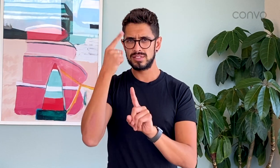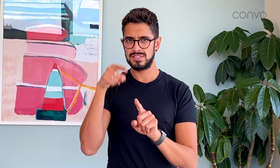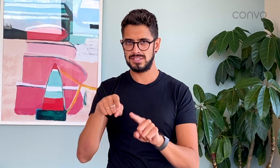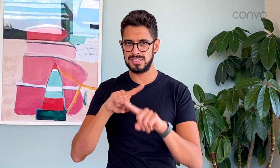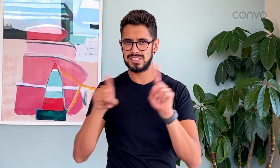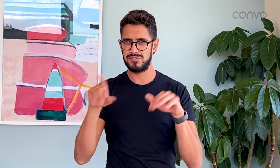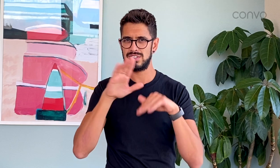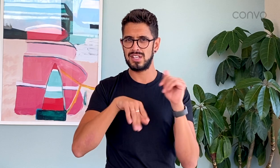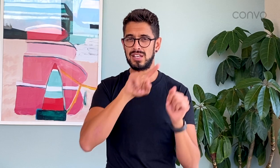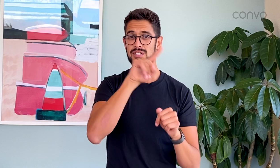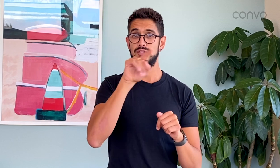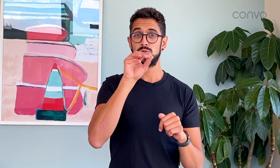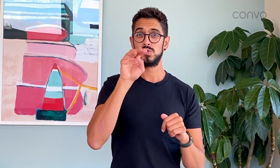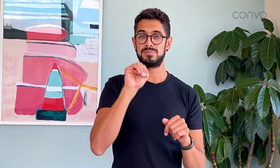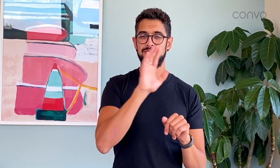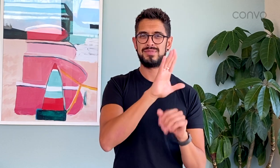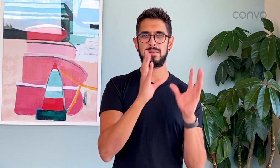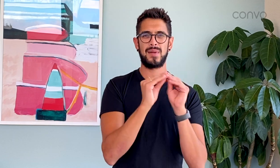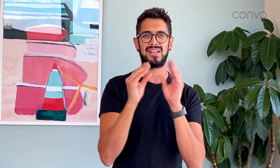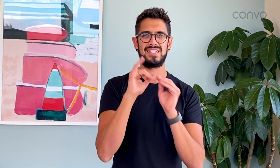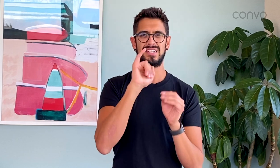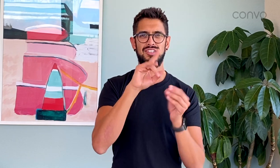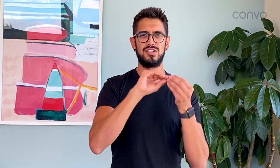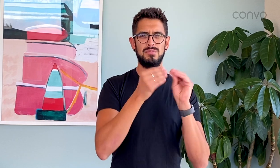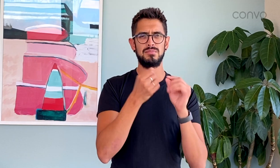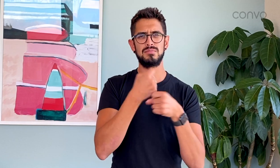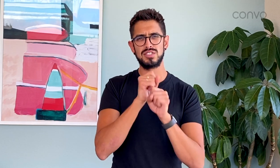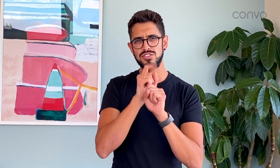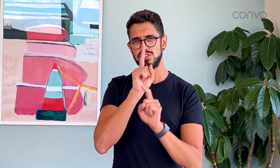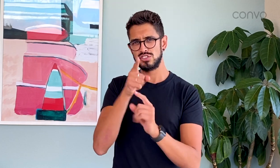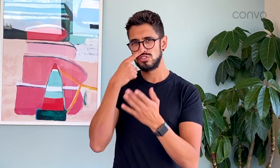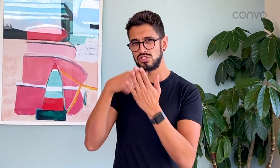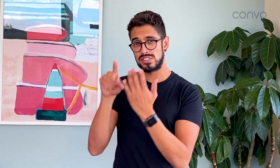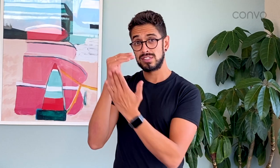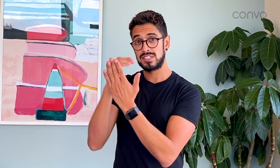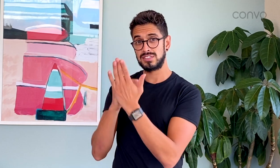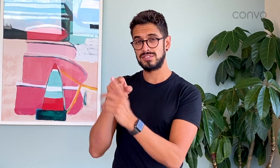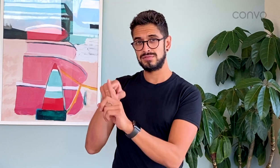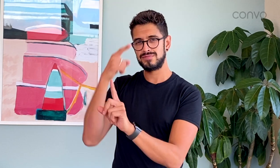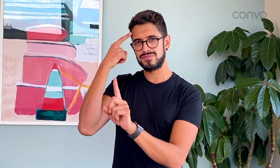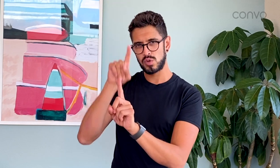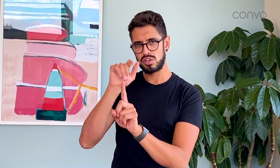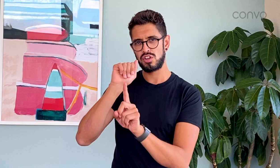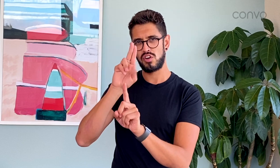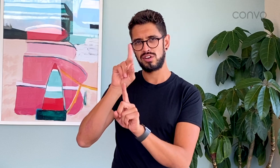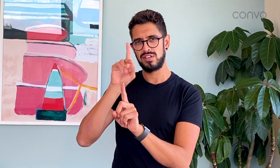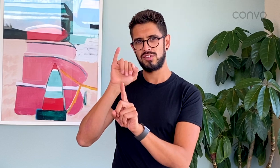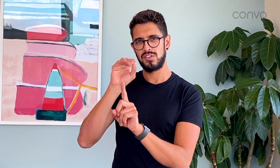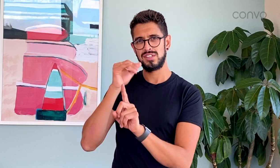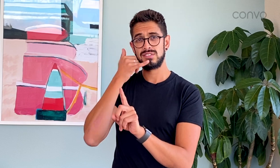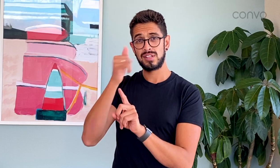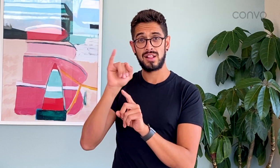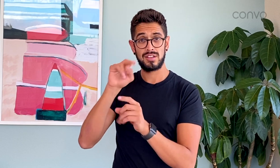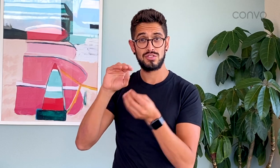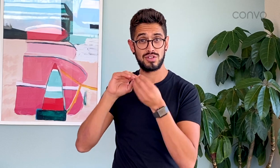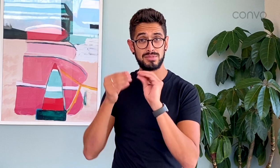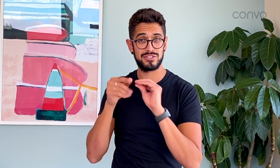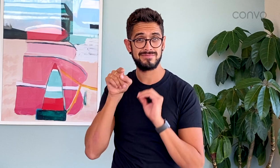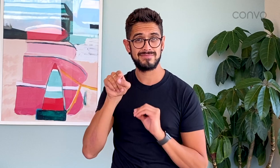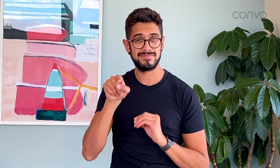Different from Meeting ID number, be sure to check list for Audio dial in number.